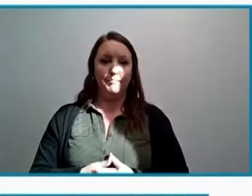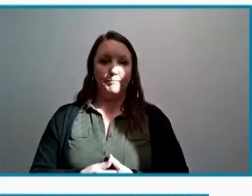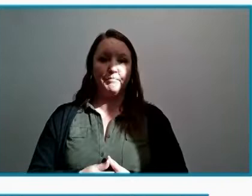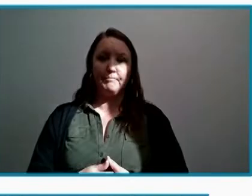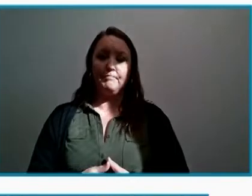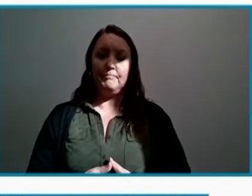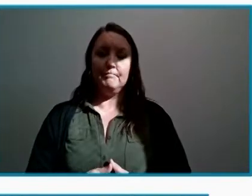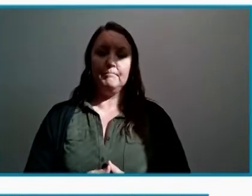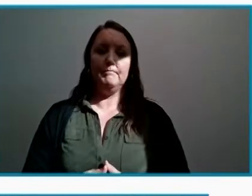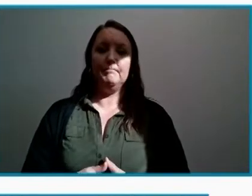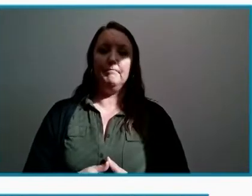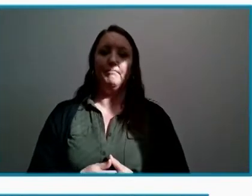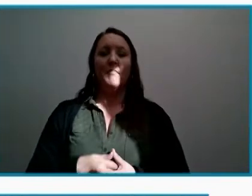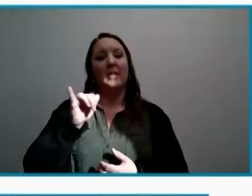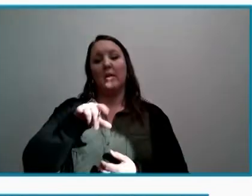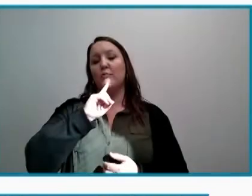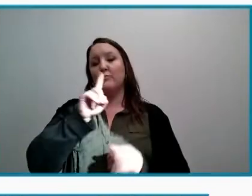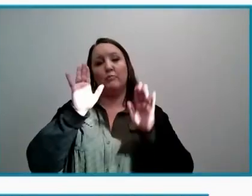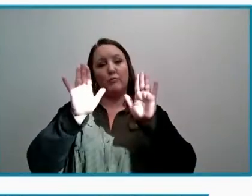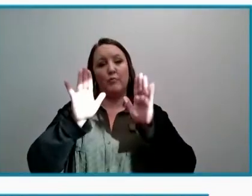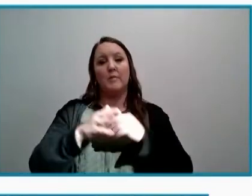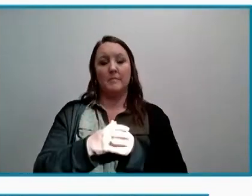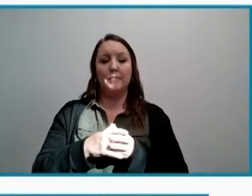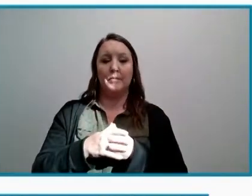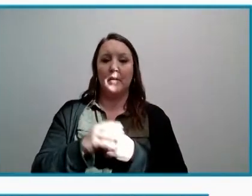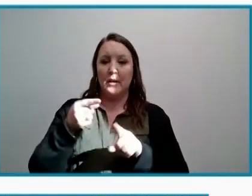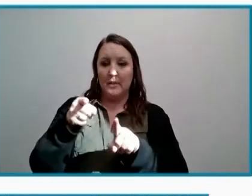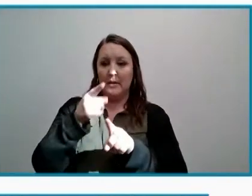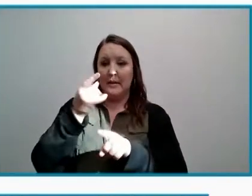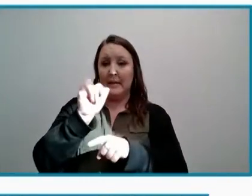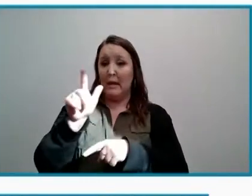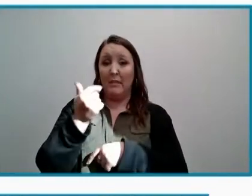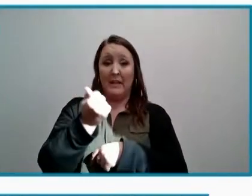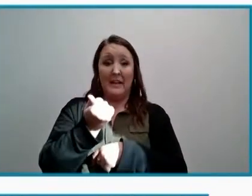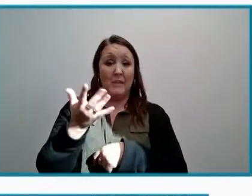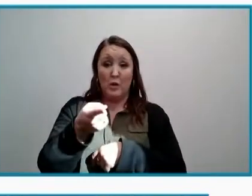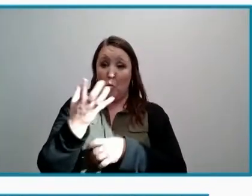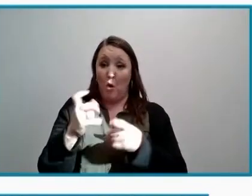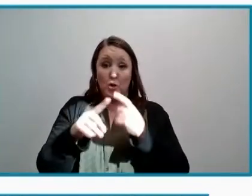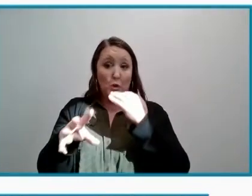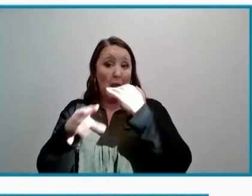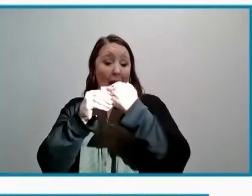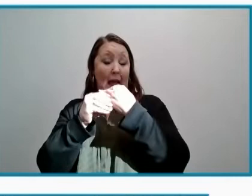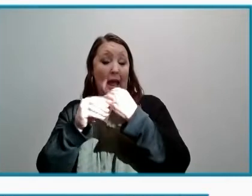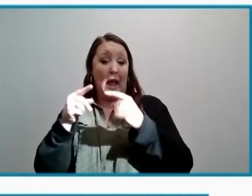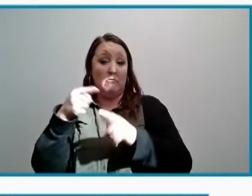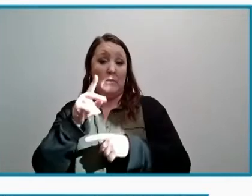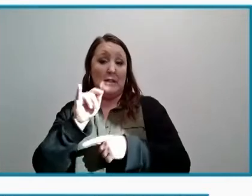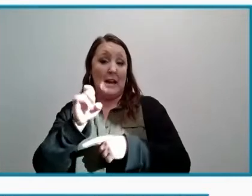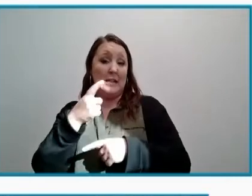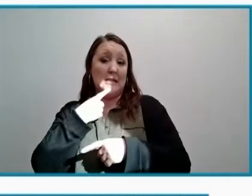That's great. And Gill, anything you wanna add to that? And especially from your perspective,